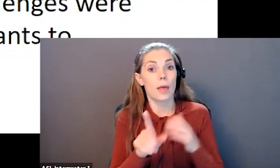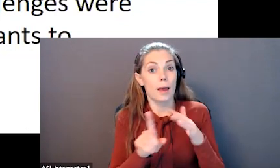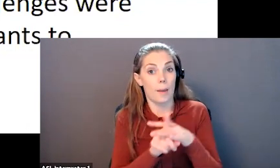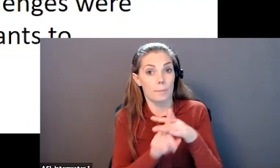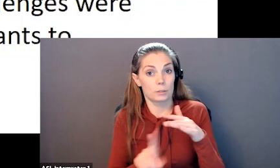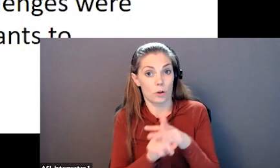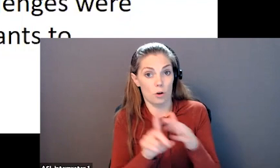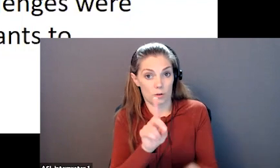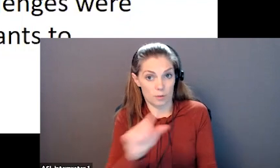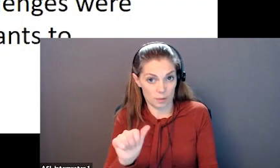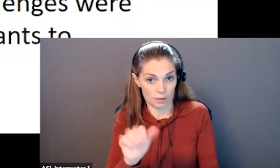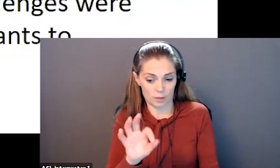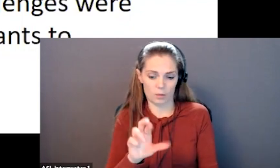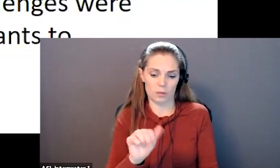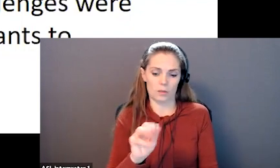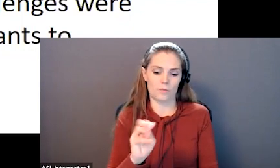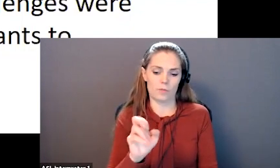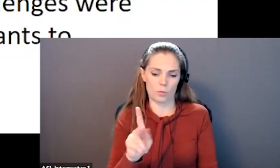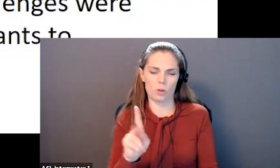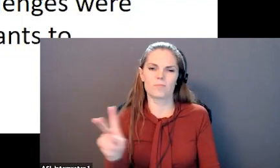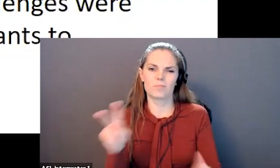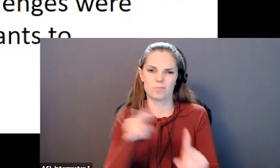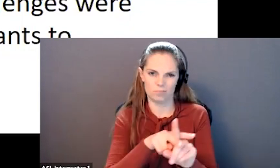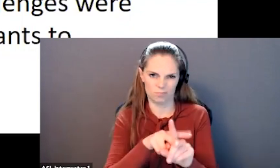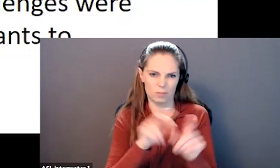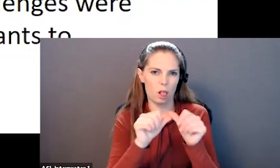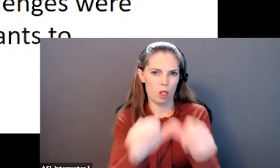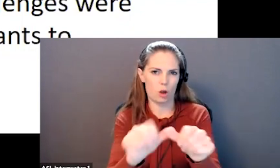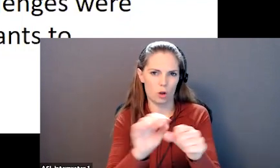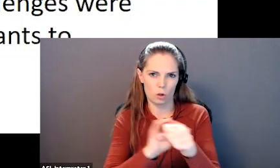context of long COVID and there's ongoing work to explore what potentially unique